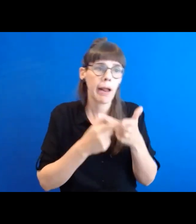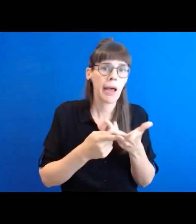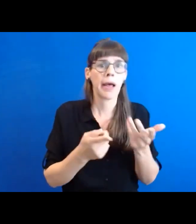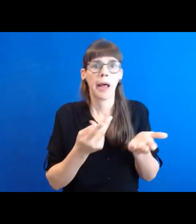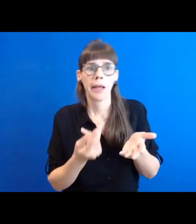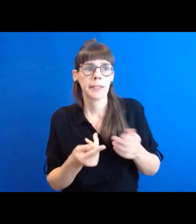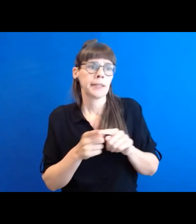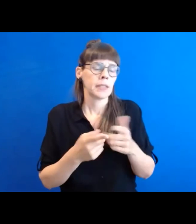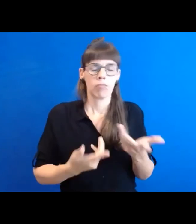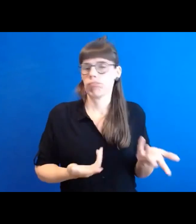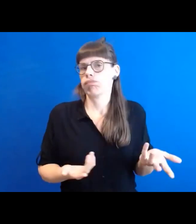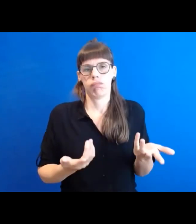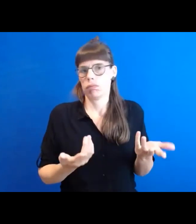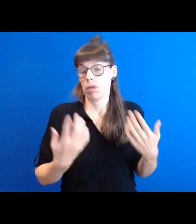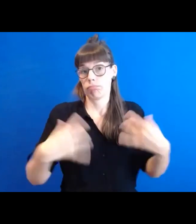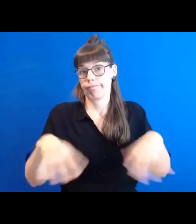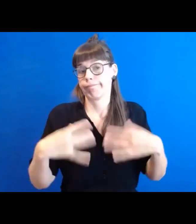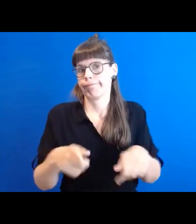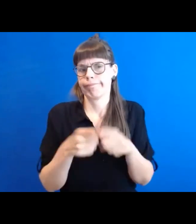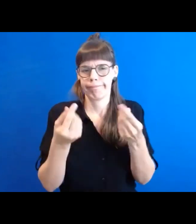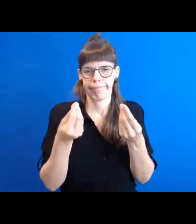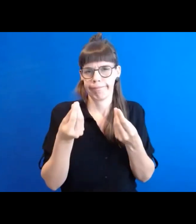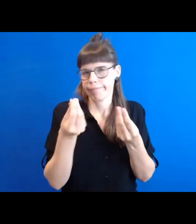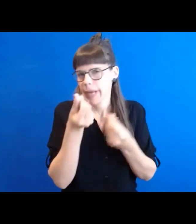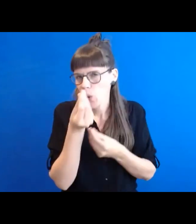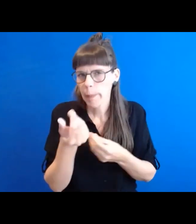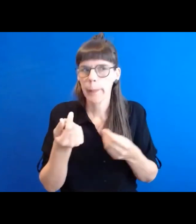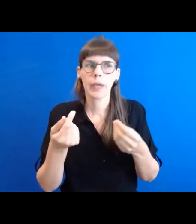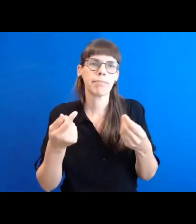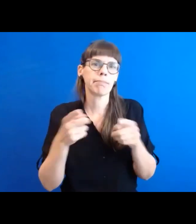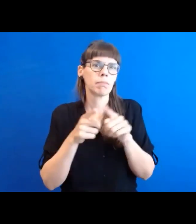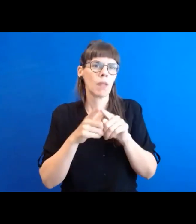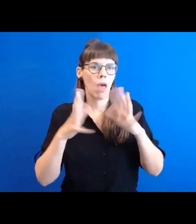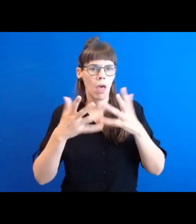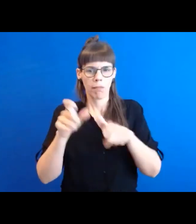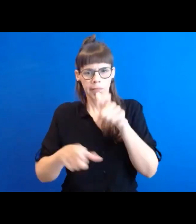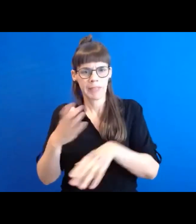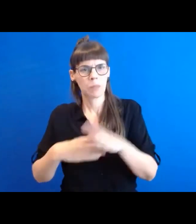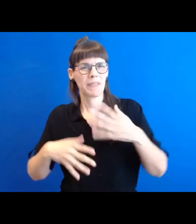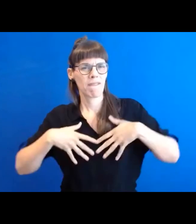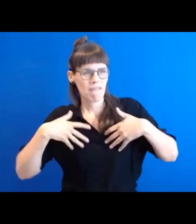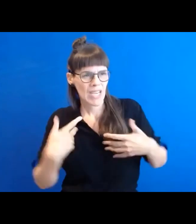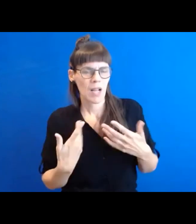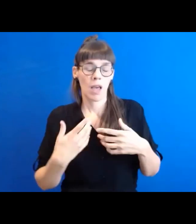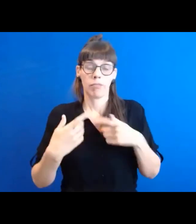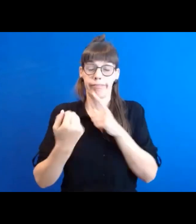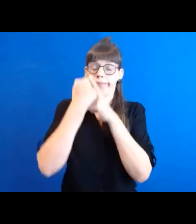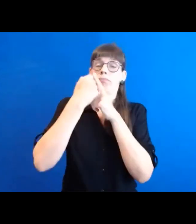34 to 11%. Of course, all of this is contributing to if you recollect to further isolation, economic challenges, and